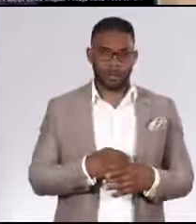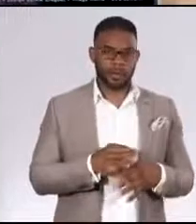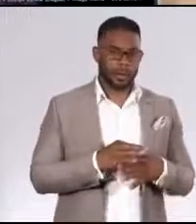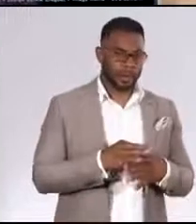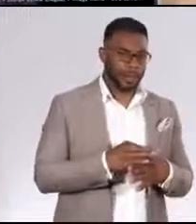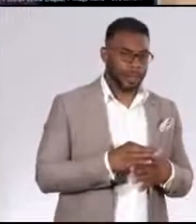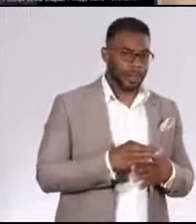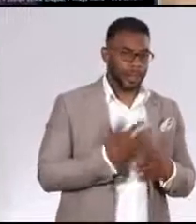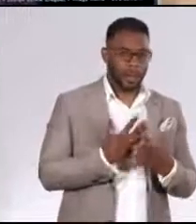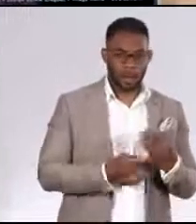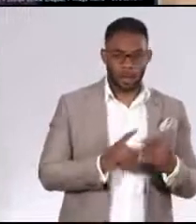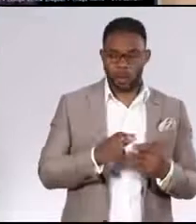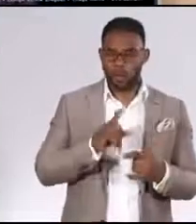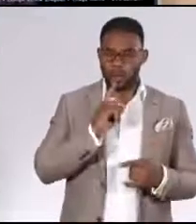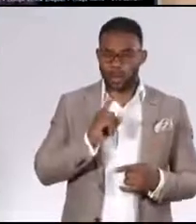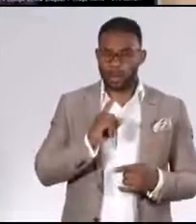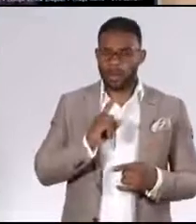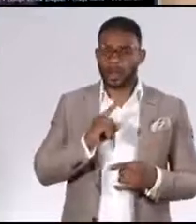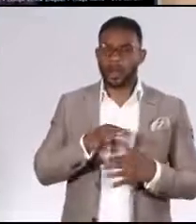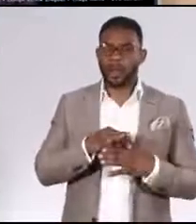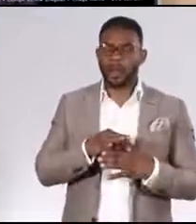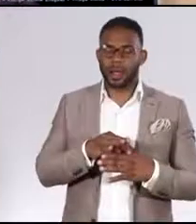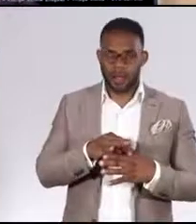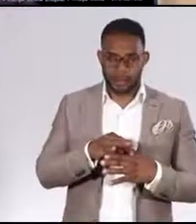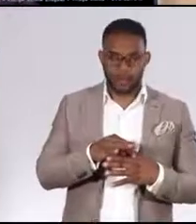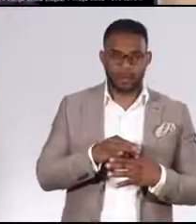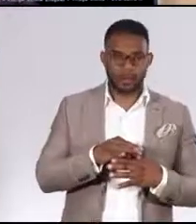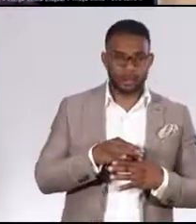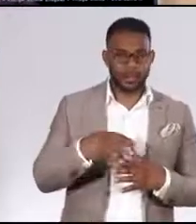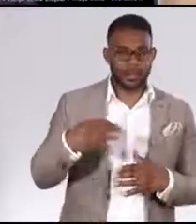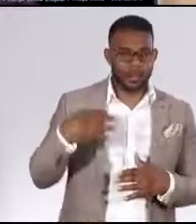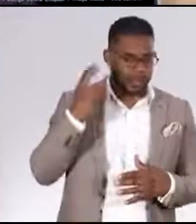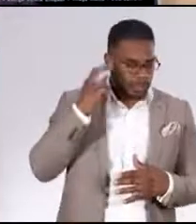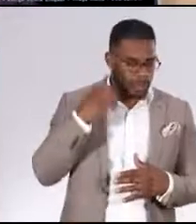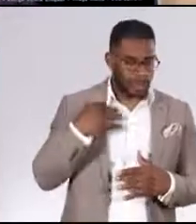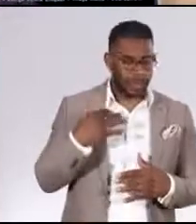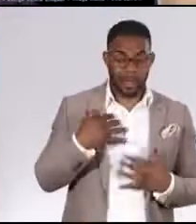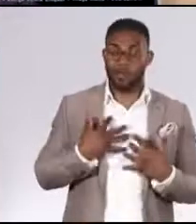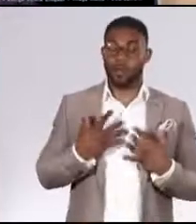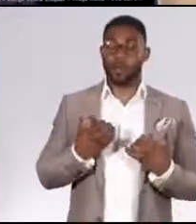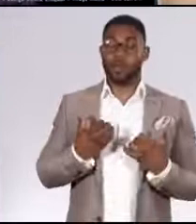When you are a cochlear implant candidate and have the courage to get the implant,